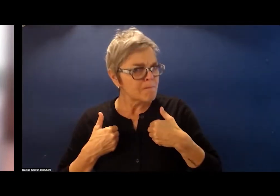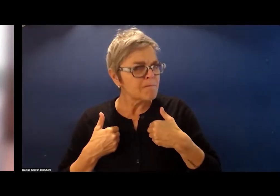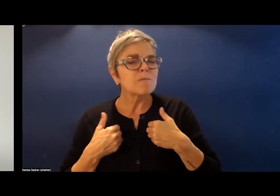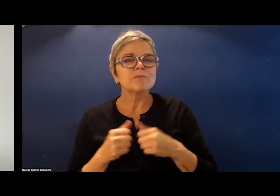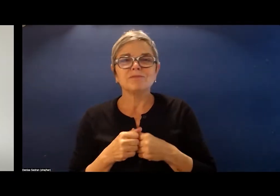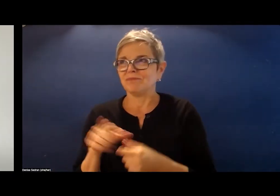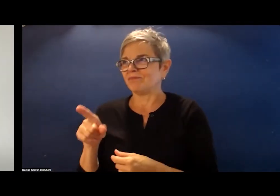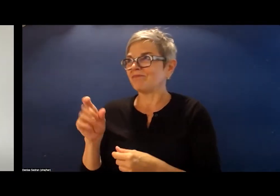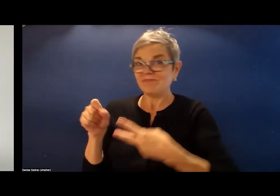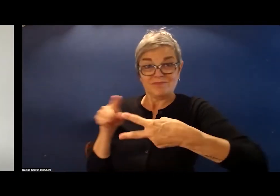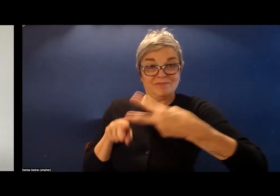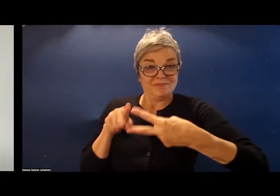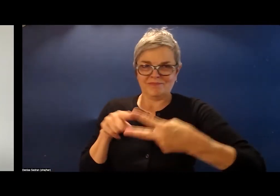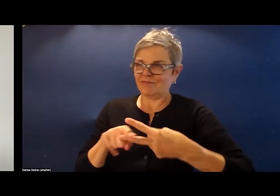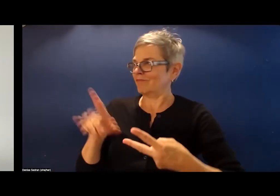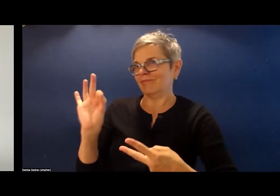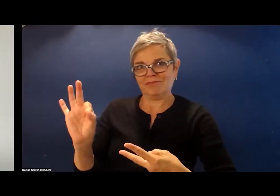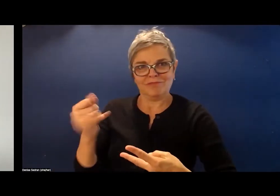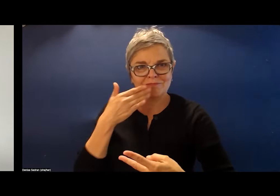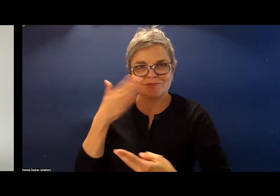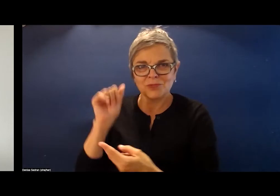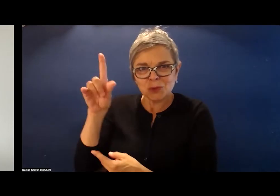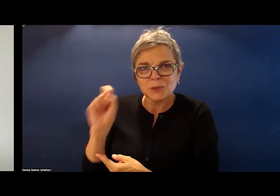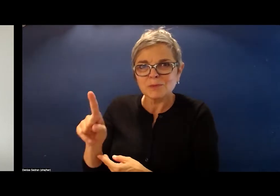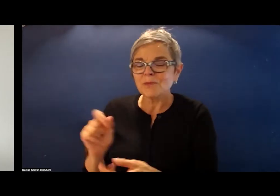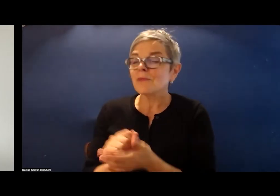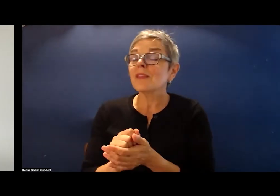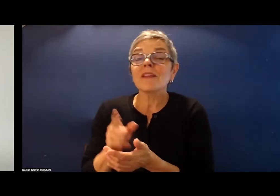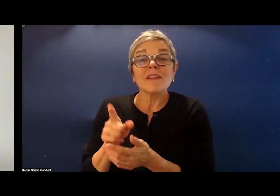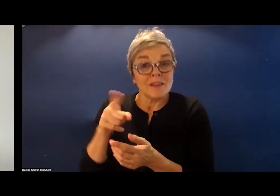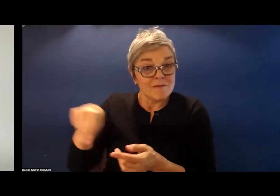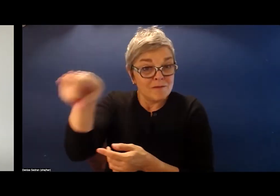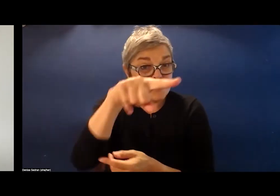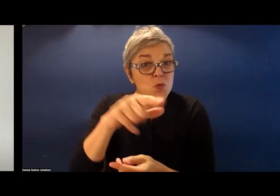Chase: Yeah, I love those questions. And in some ways if the people listening had access to our syllabus,